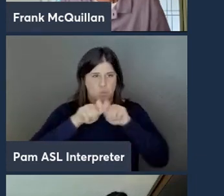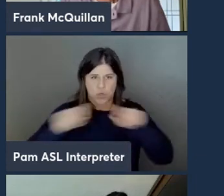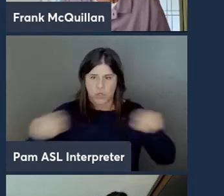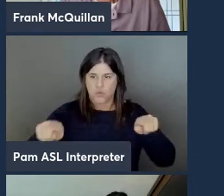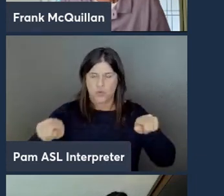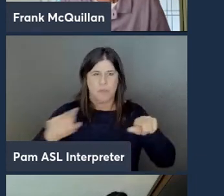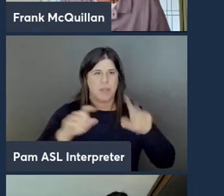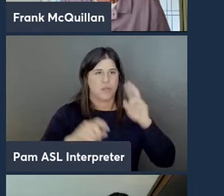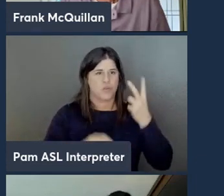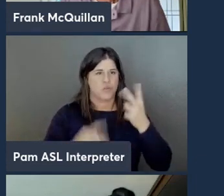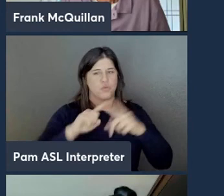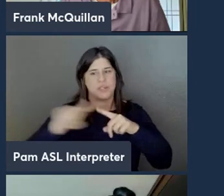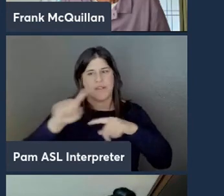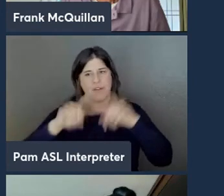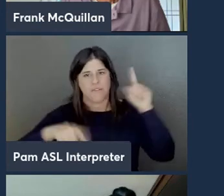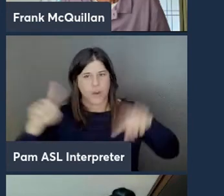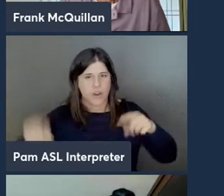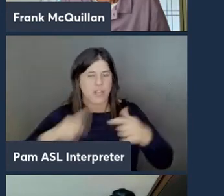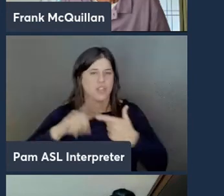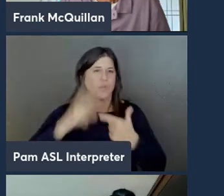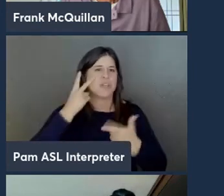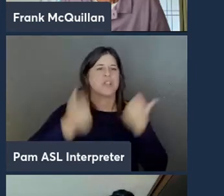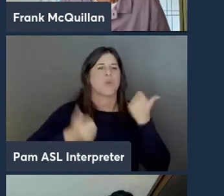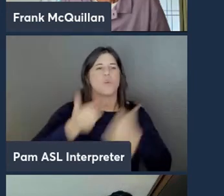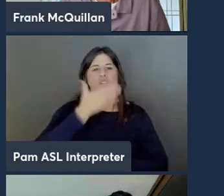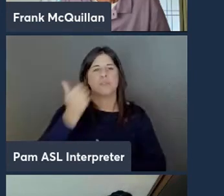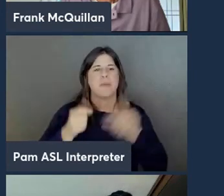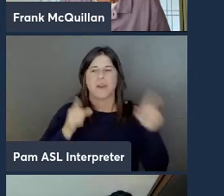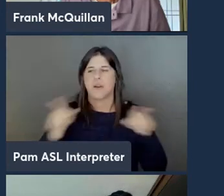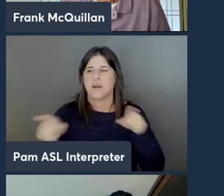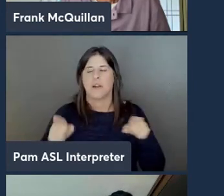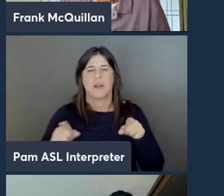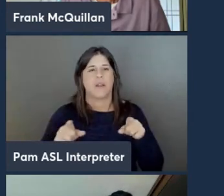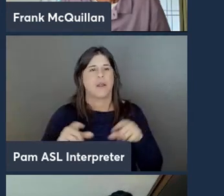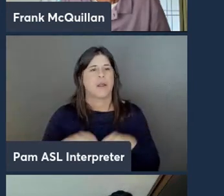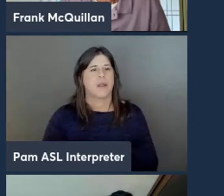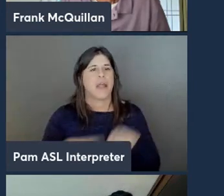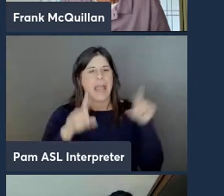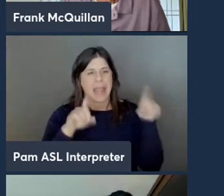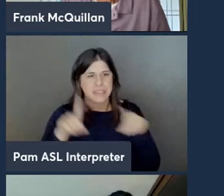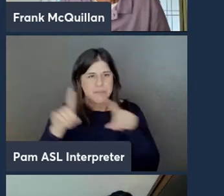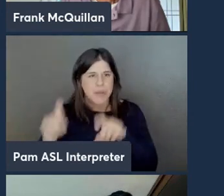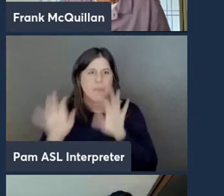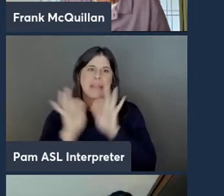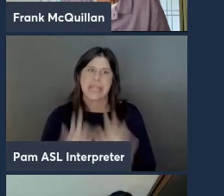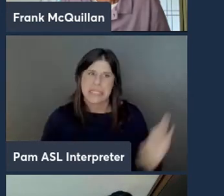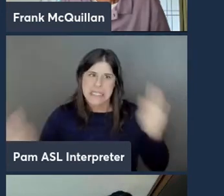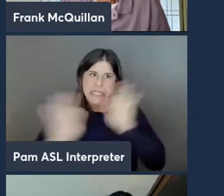variations and we can see which one works better. So experimentation is actually key to making your product better, right?